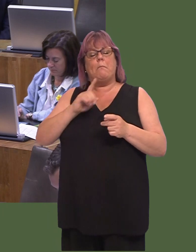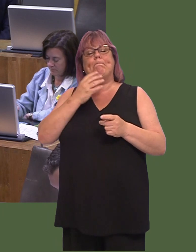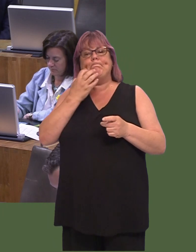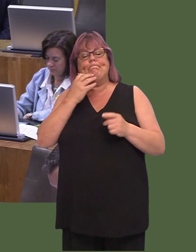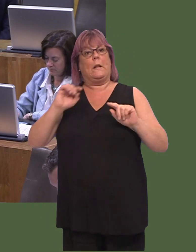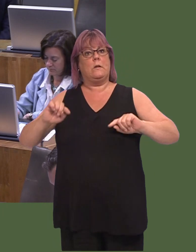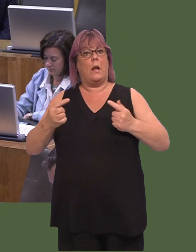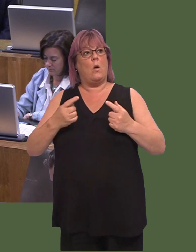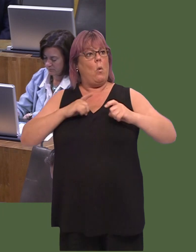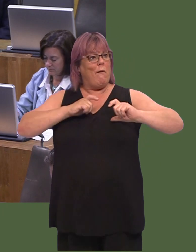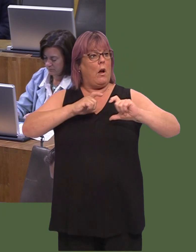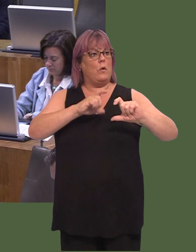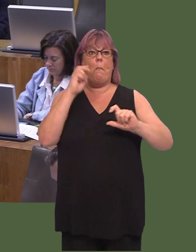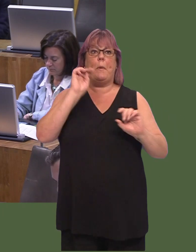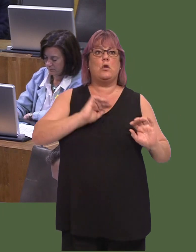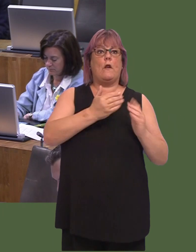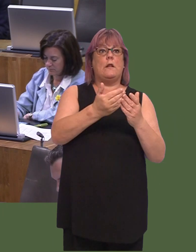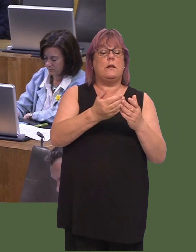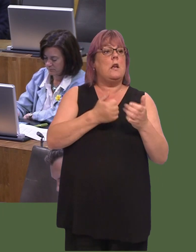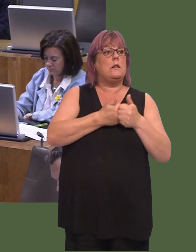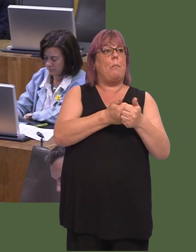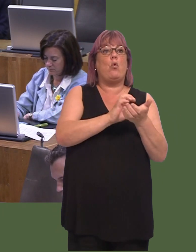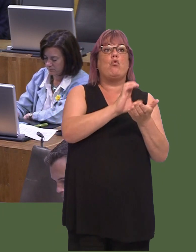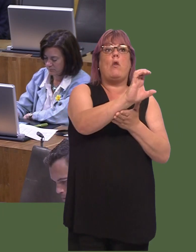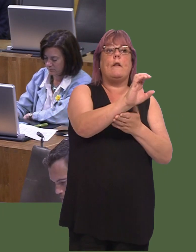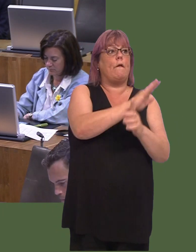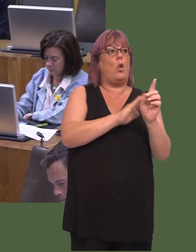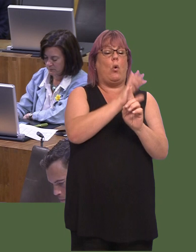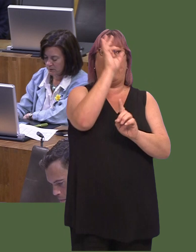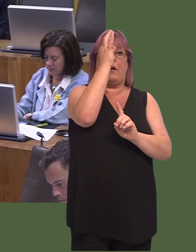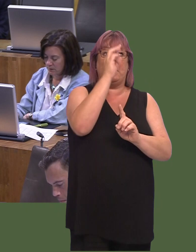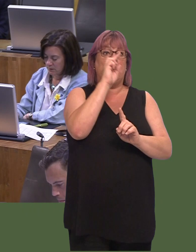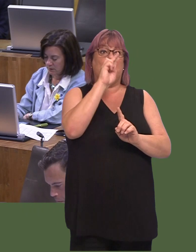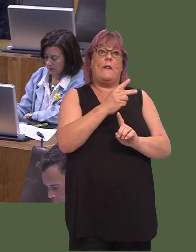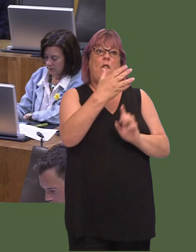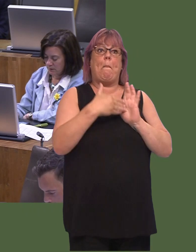But despite those challenges, we have maintained bus service support grant allocations to local